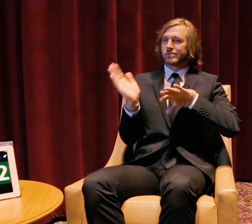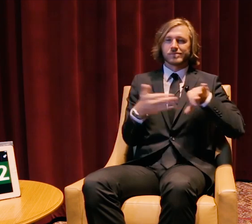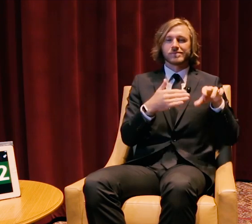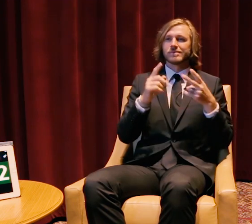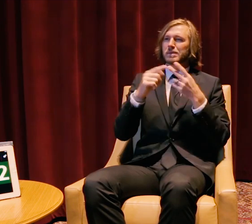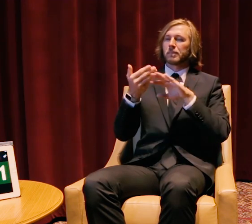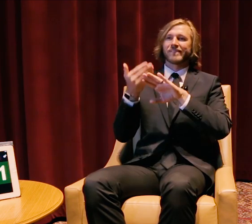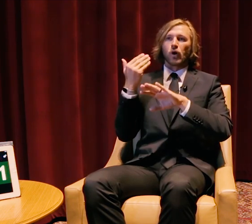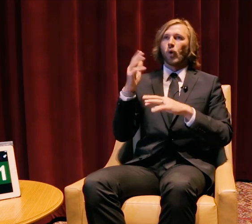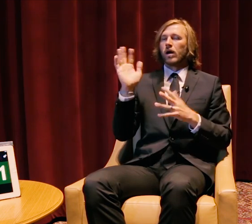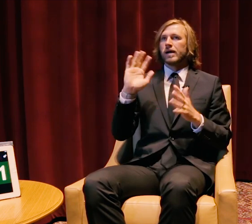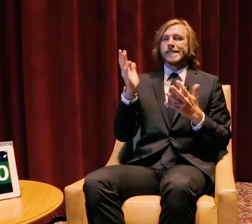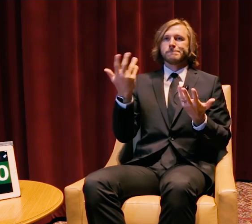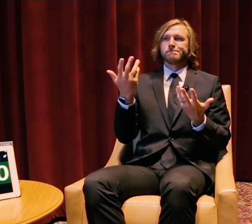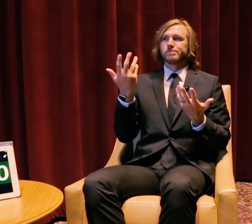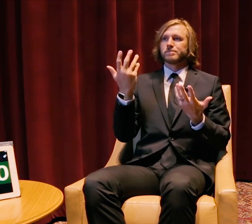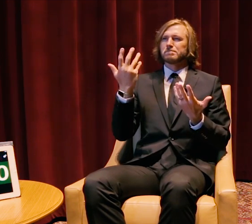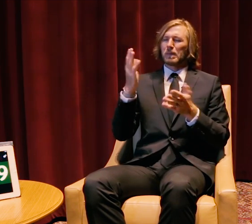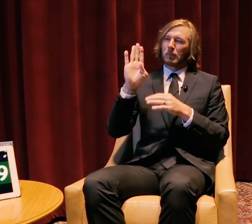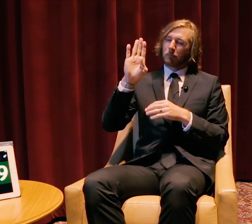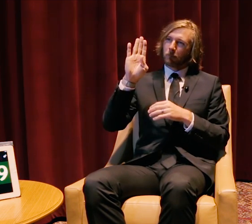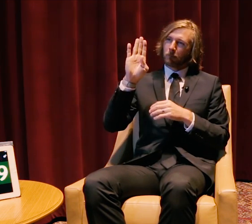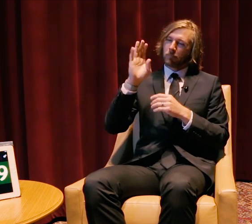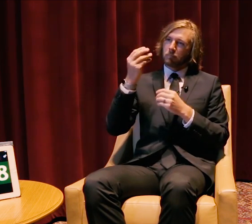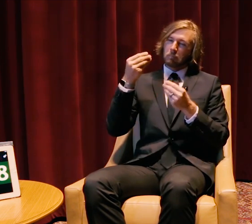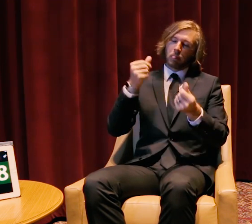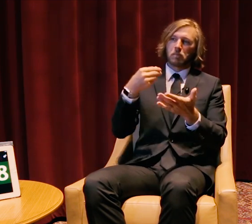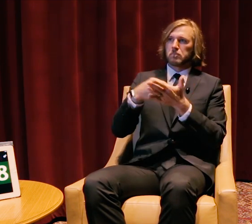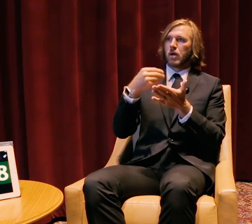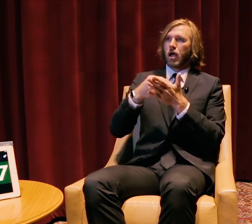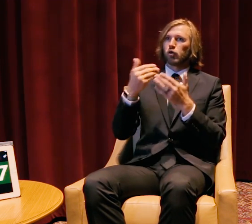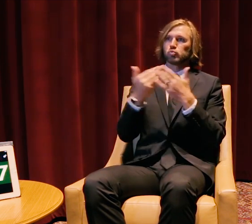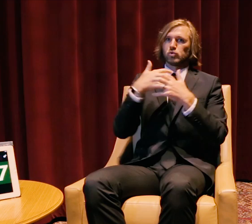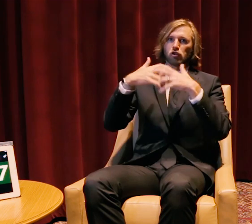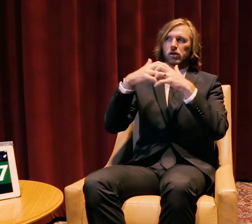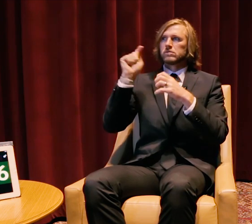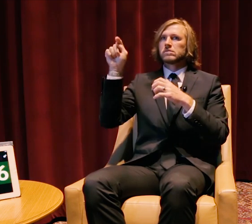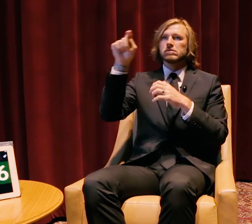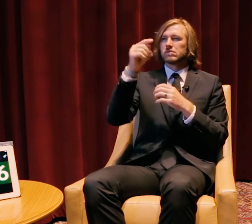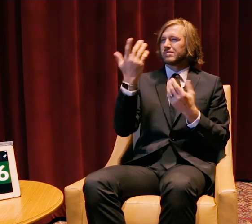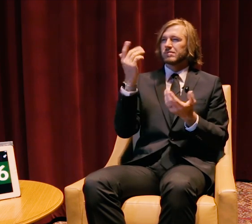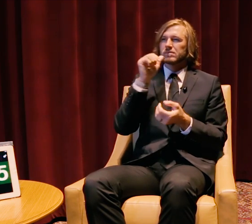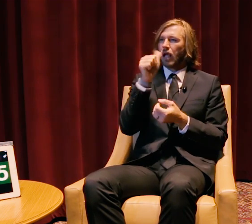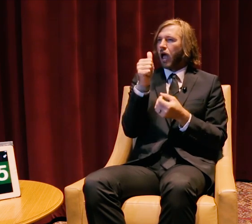This was way before you had billions and billions of dollars being invested in new startups.